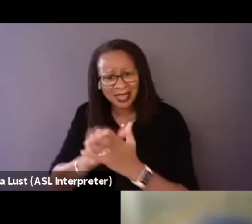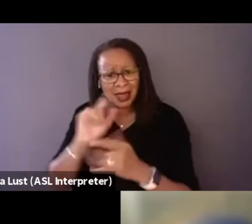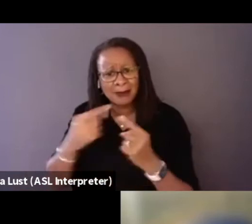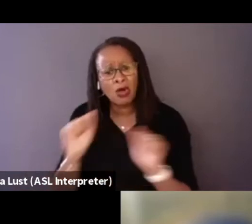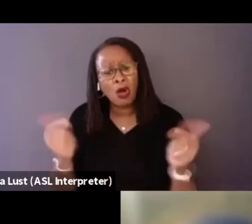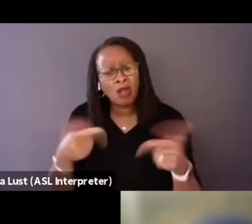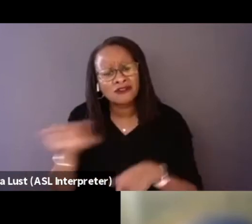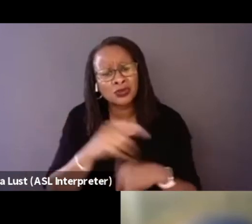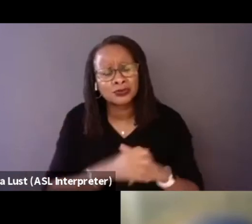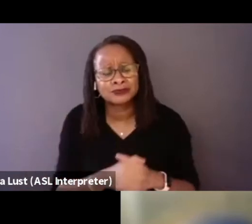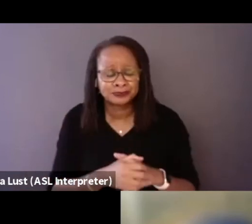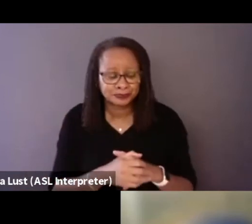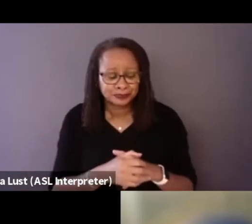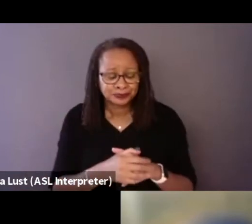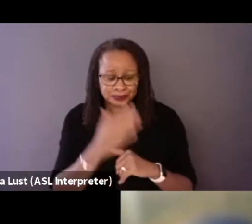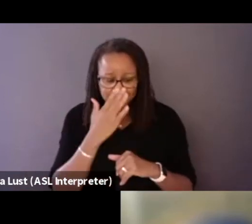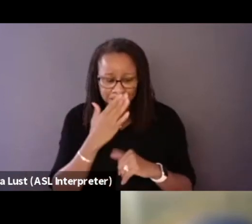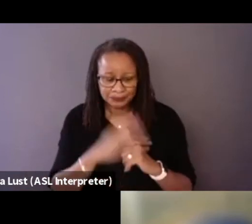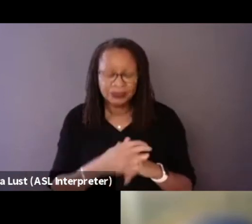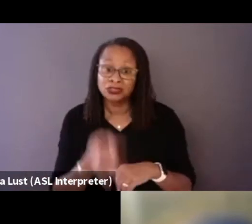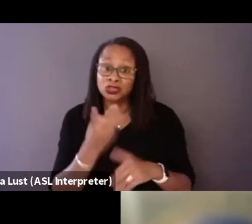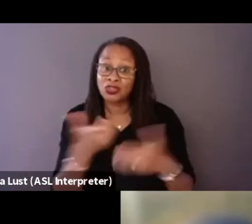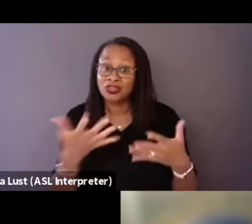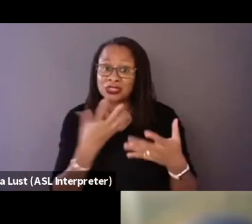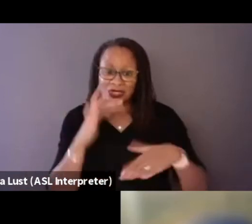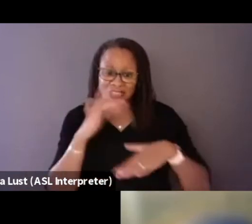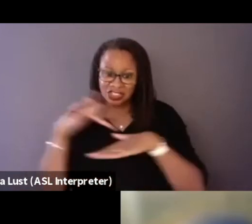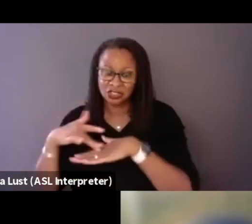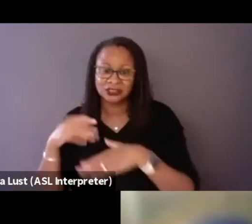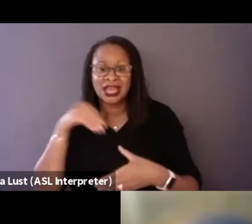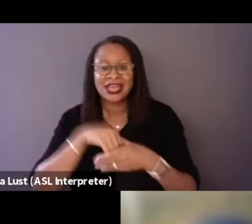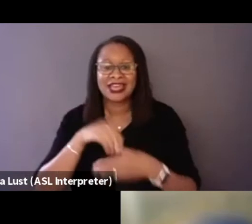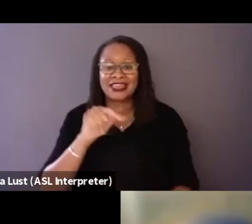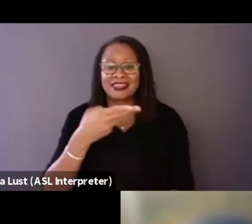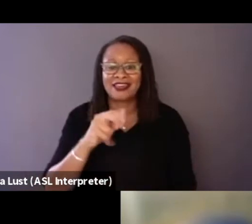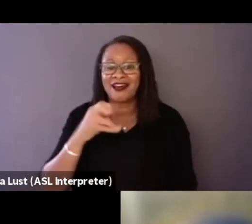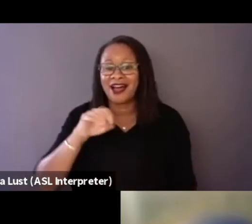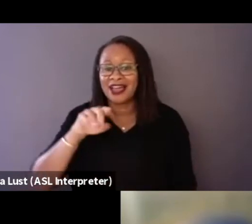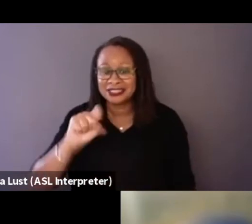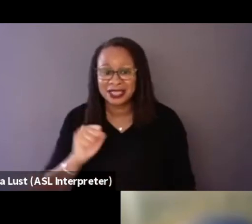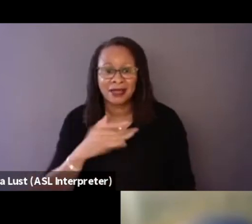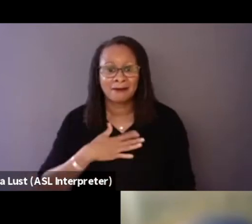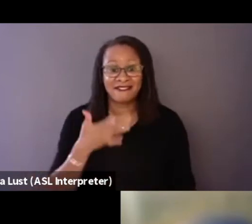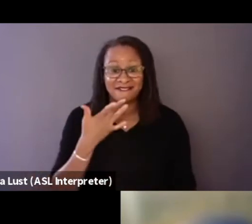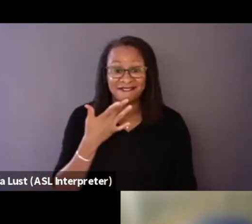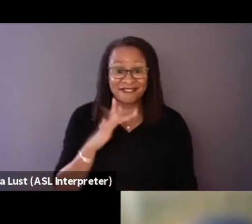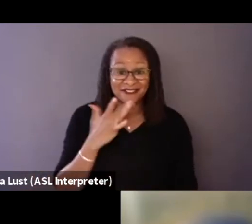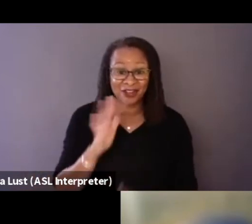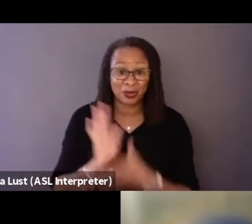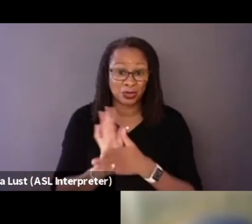There were two other things that I really wanted to touch on. First off, "In the Heights" is one of my favorite Broadway musicals of all time. And so seeing y'all preparing for "In the Heights"